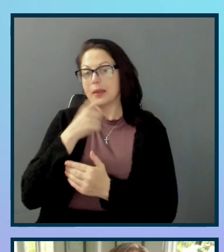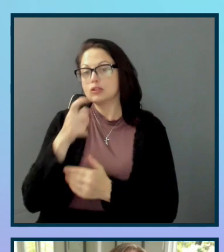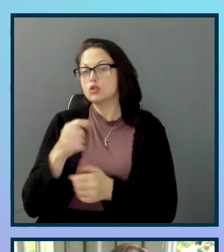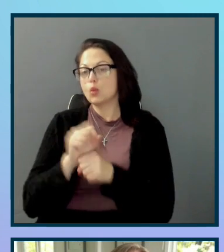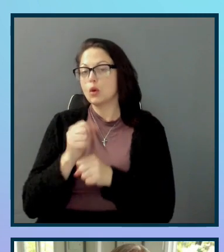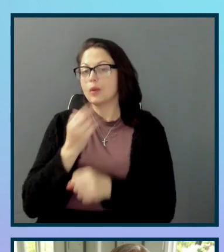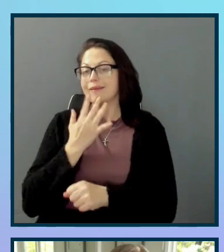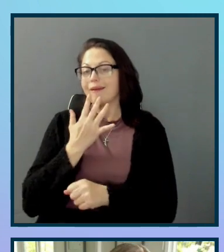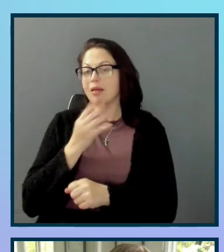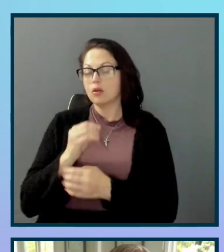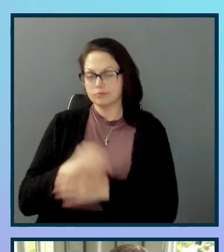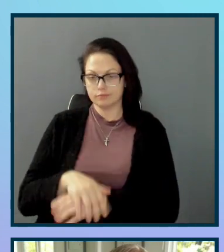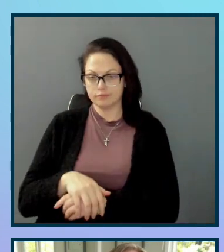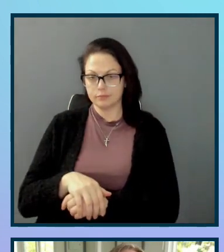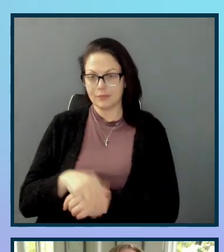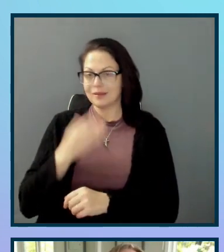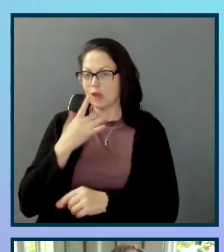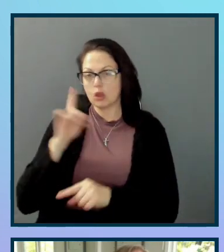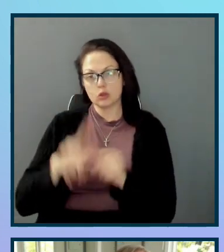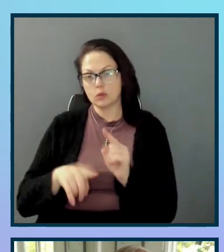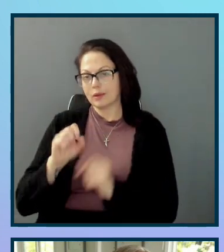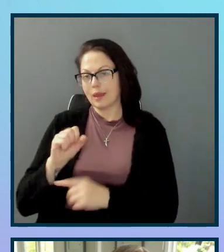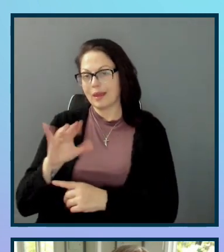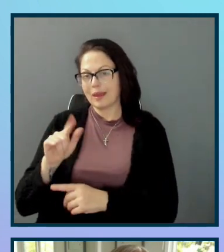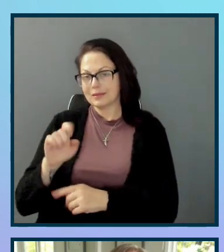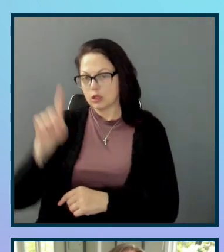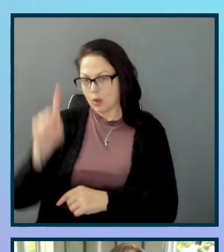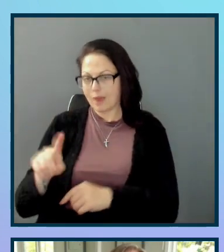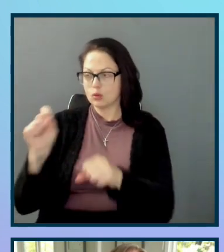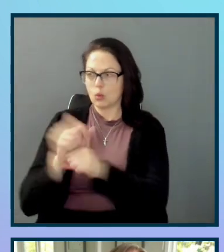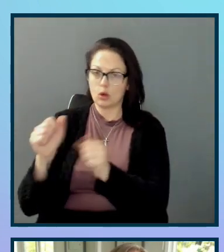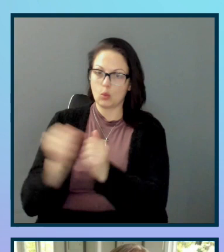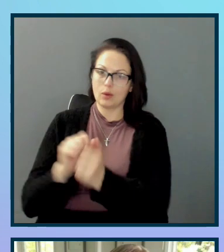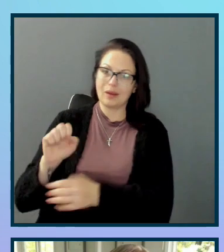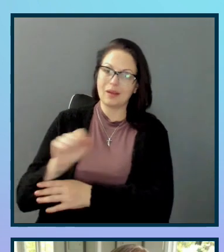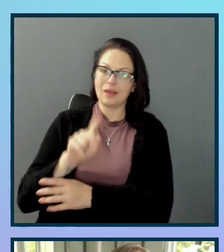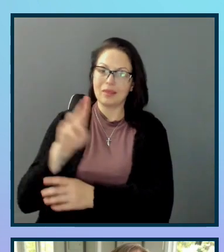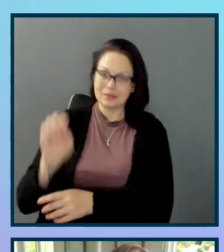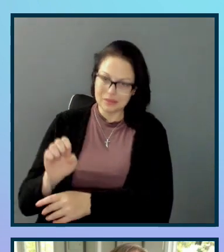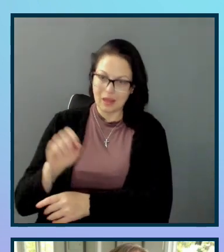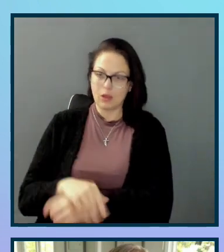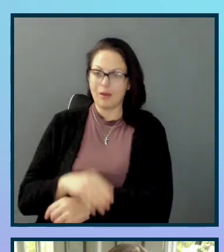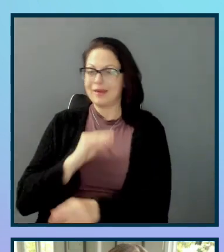Color palettes do not scale. You have to work with style, which, by the way, the entire tech industry works on style,